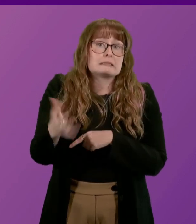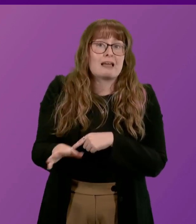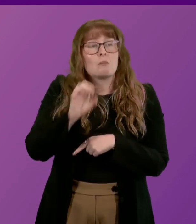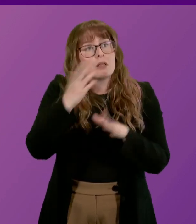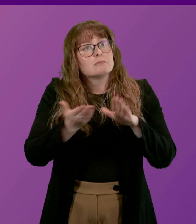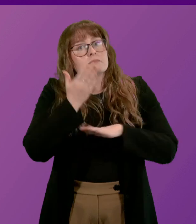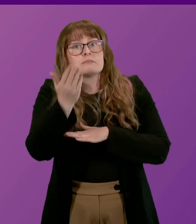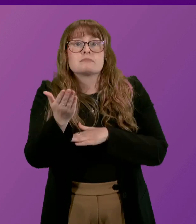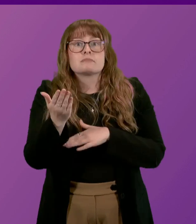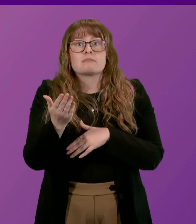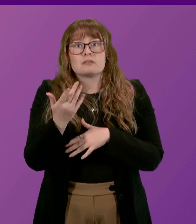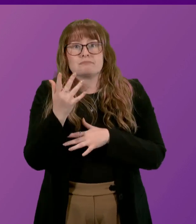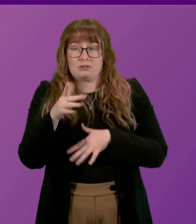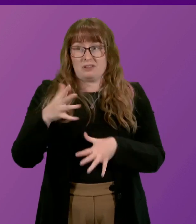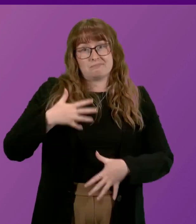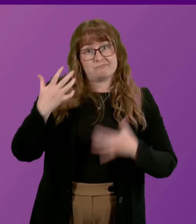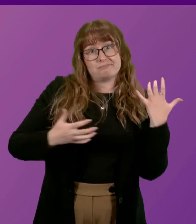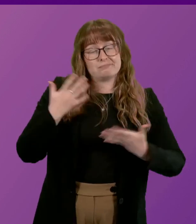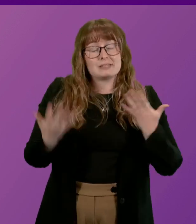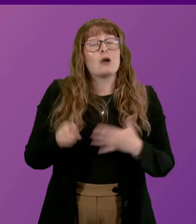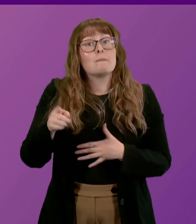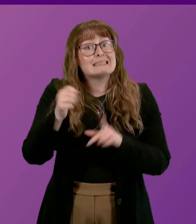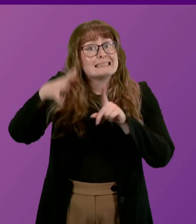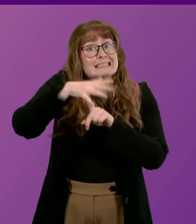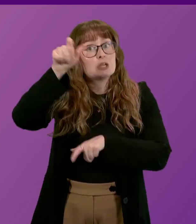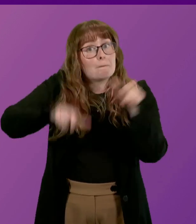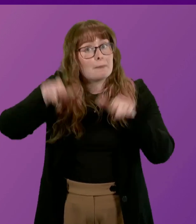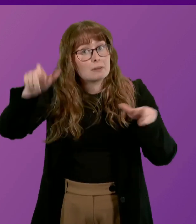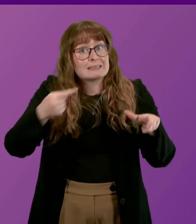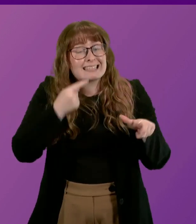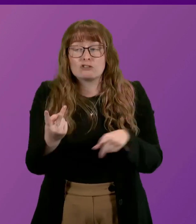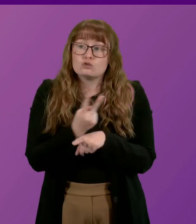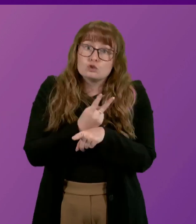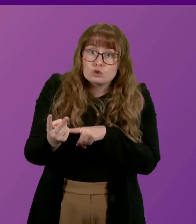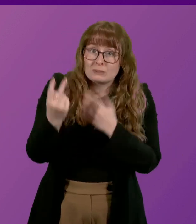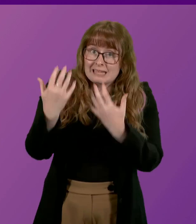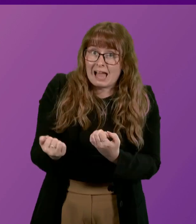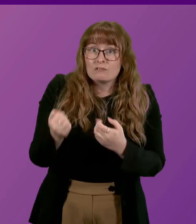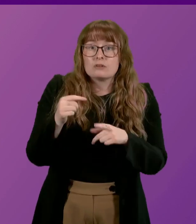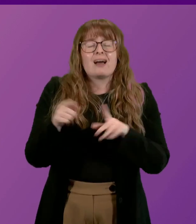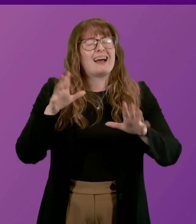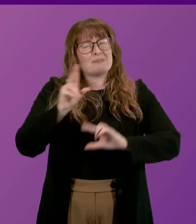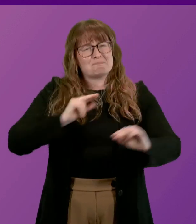Let us hear one another.